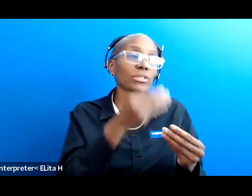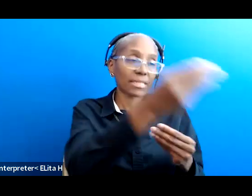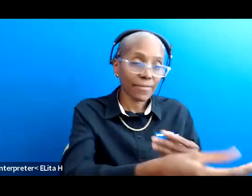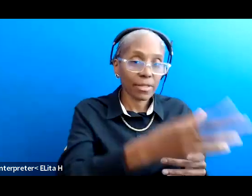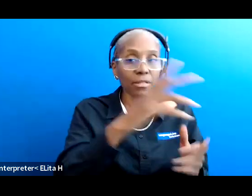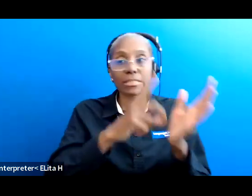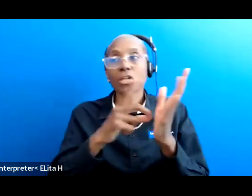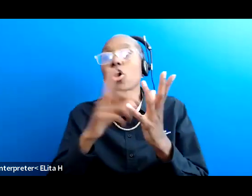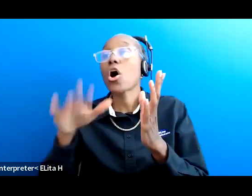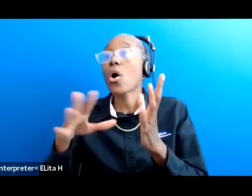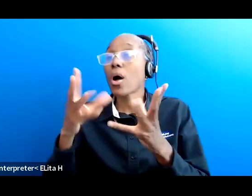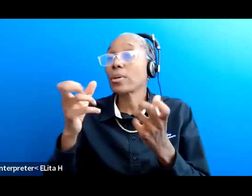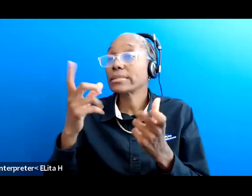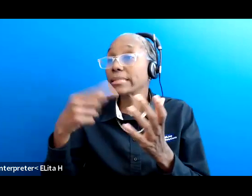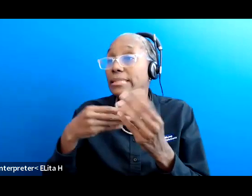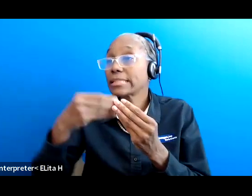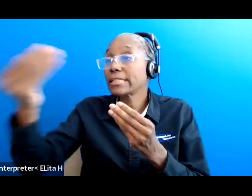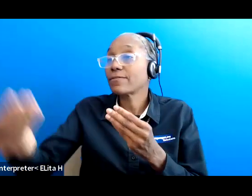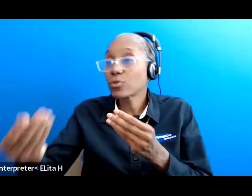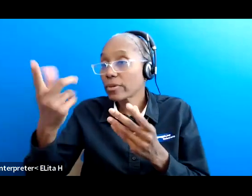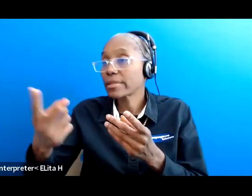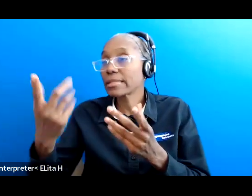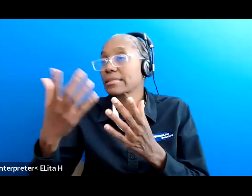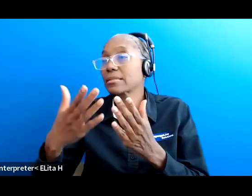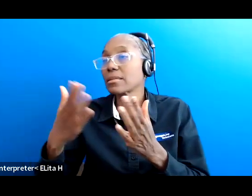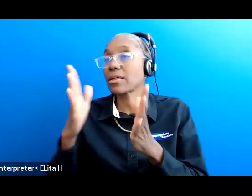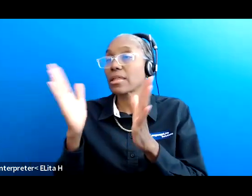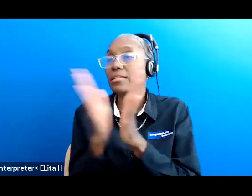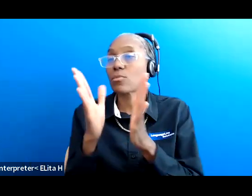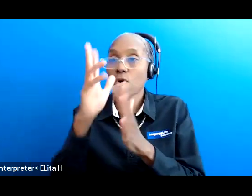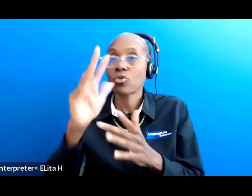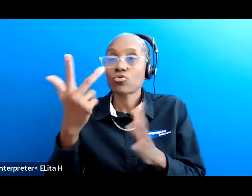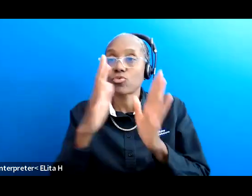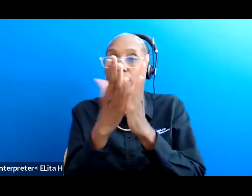Oh, I wanted to give you this pamphlet, this little trifold about AD.